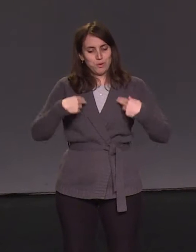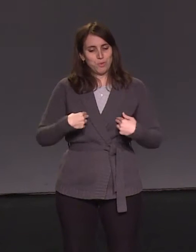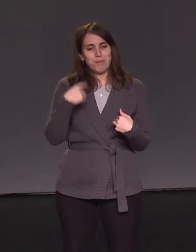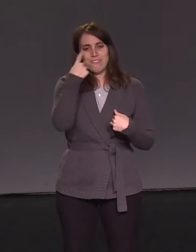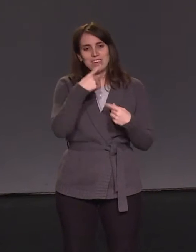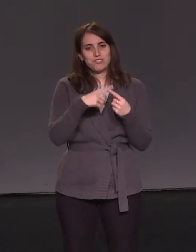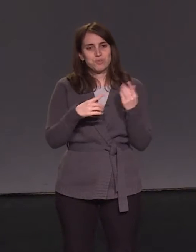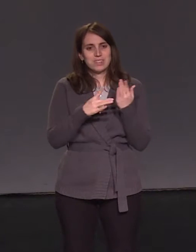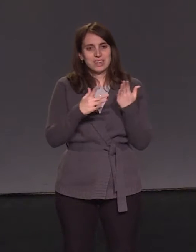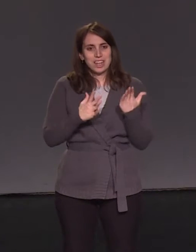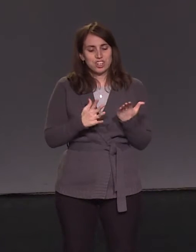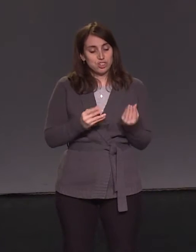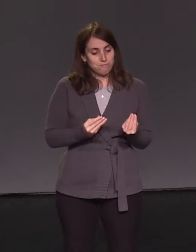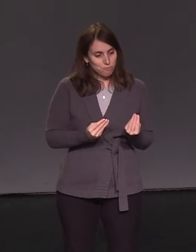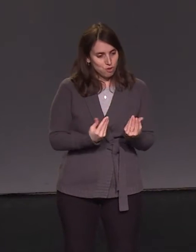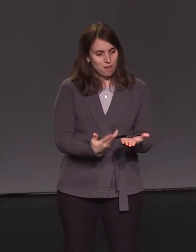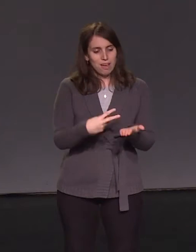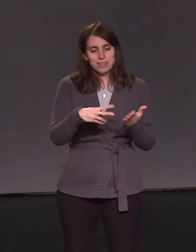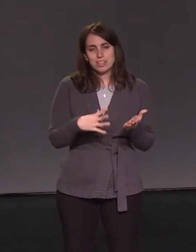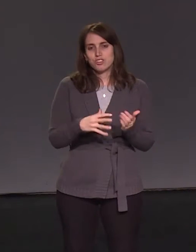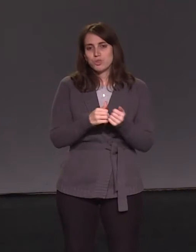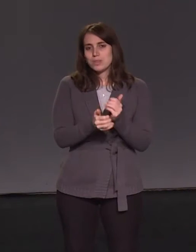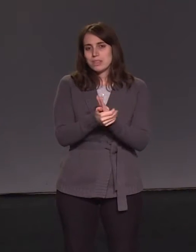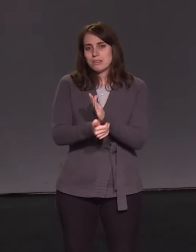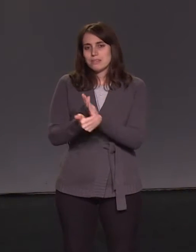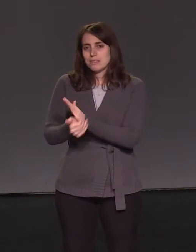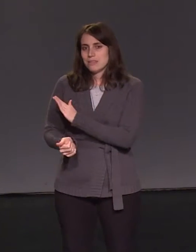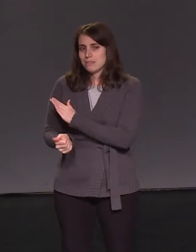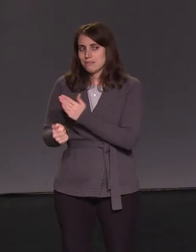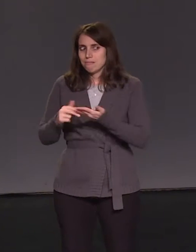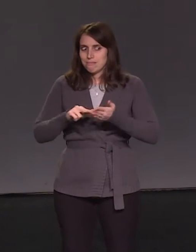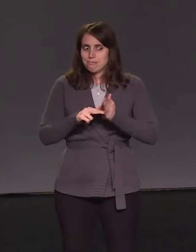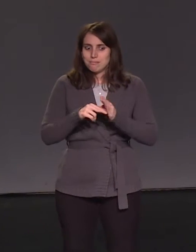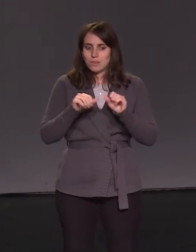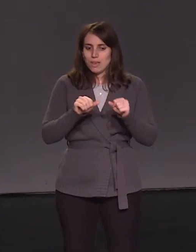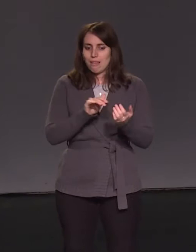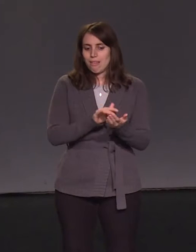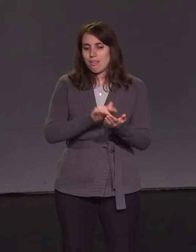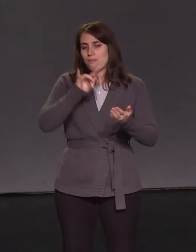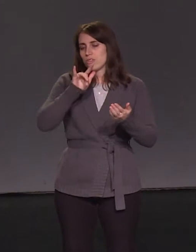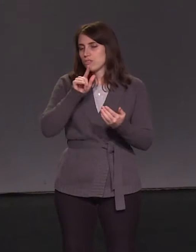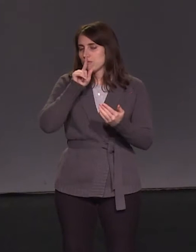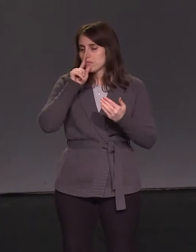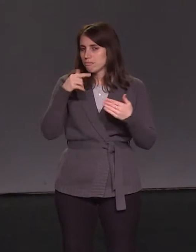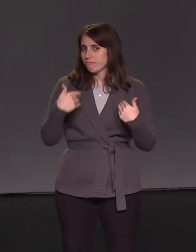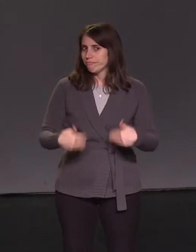This support allows us to leverage an incredibly generous gift from the city for equipment